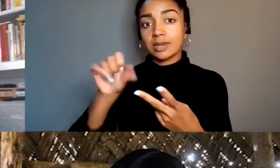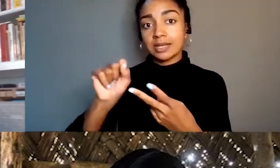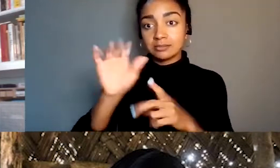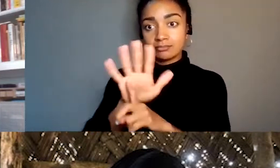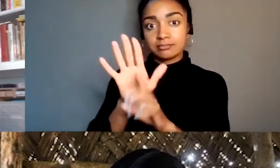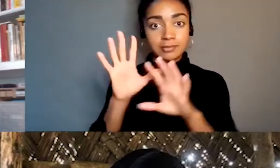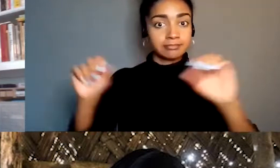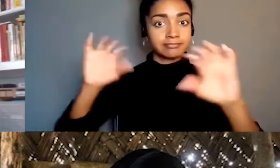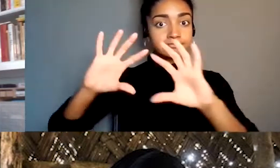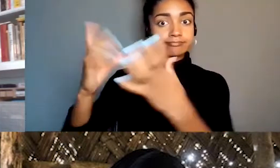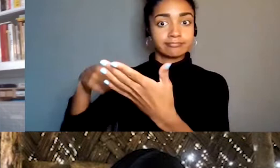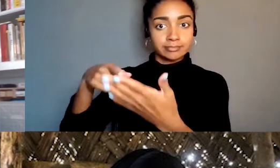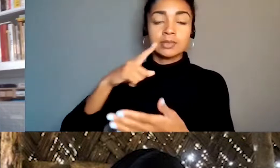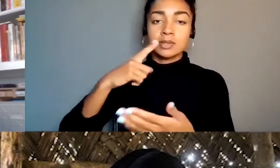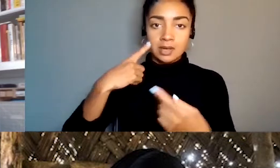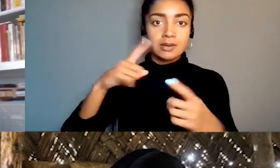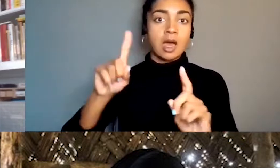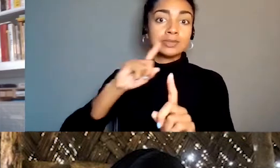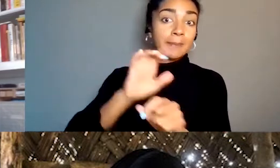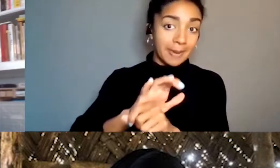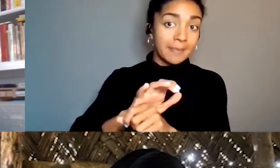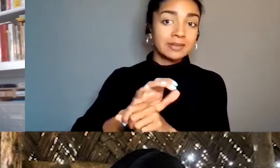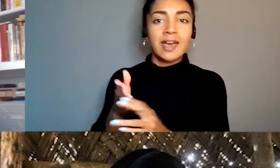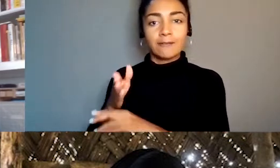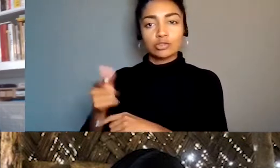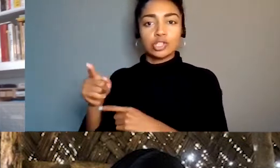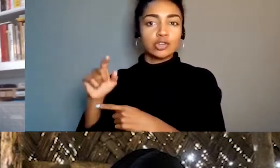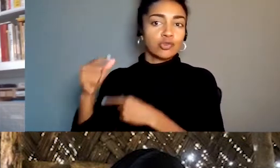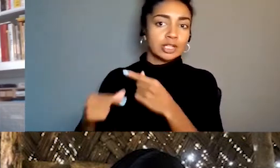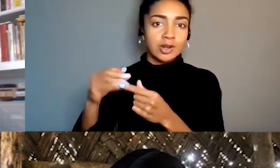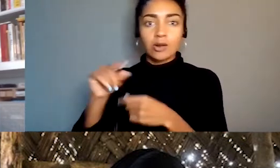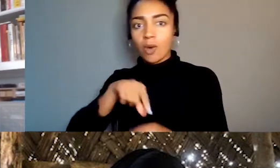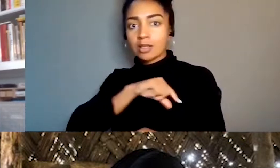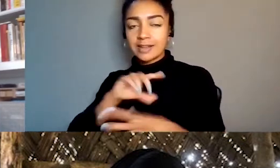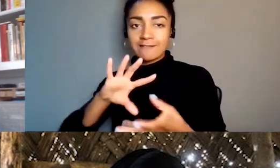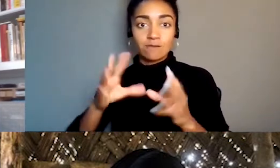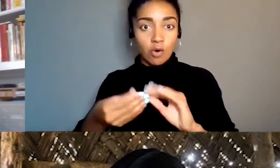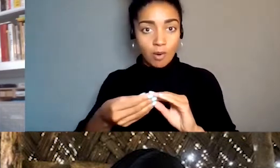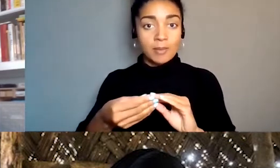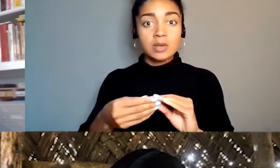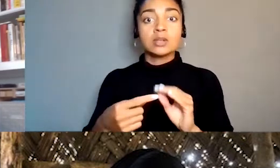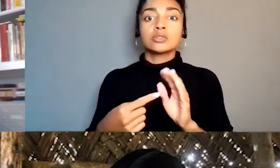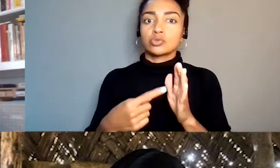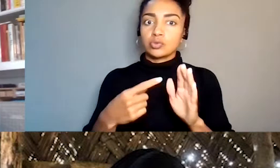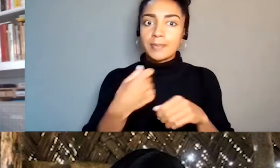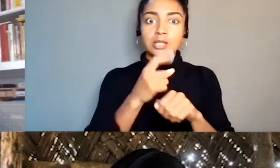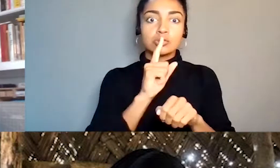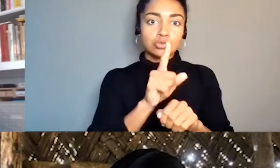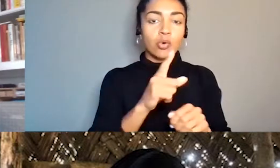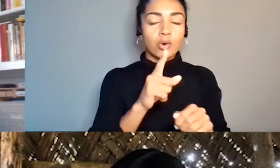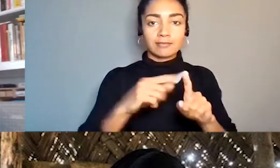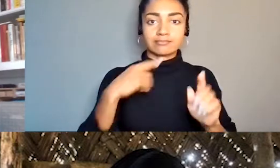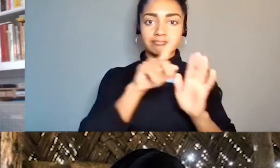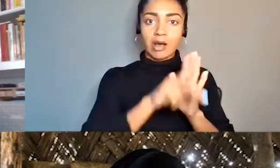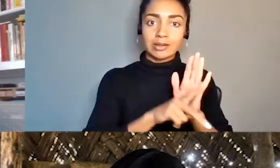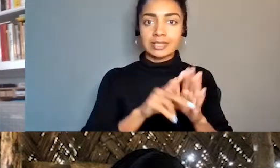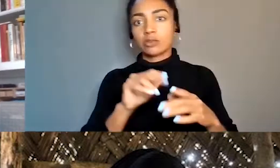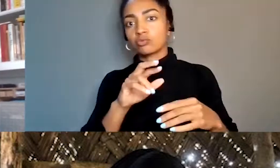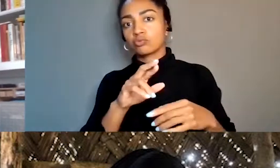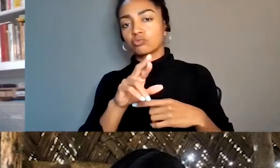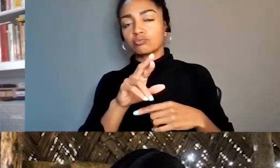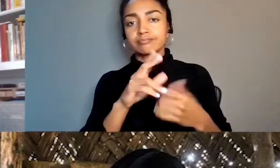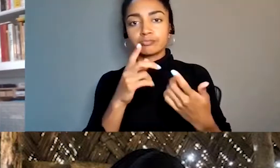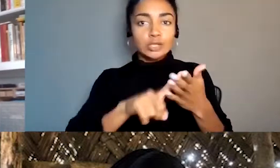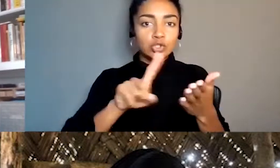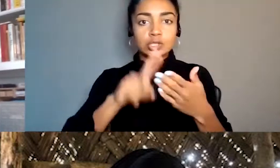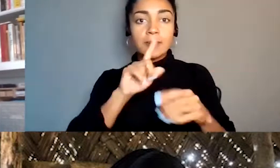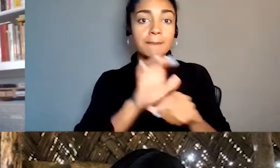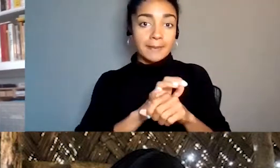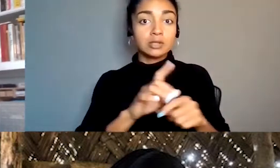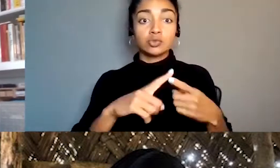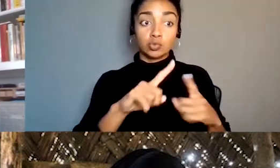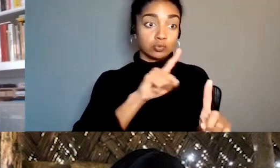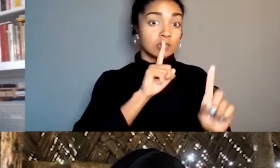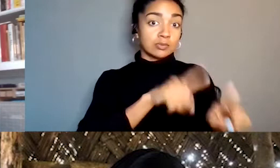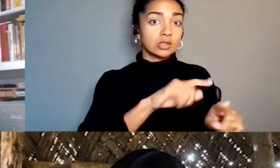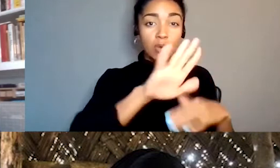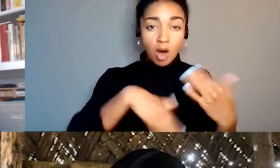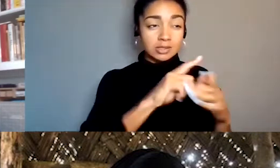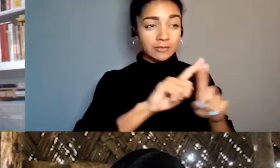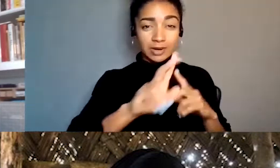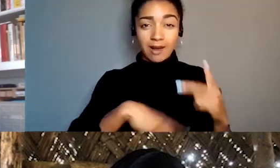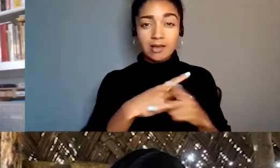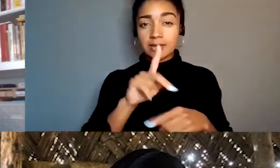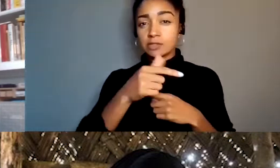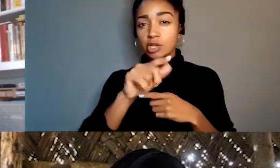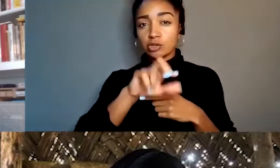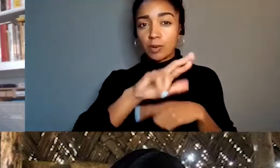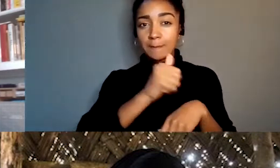strengthen women's economic security —